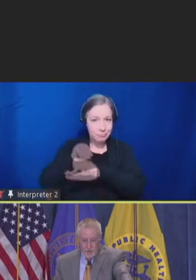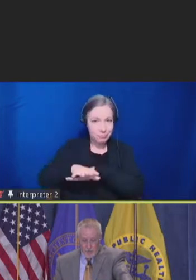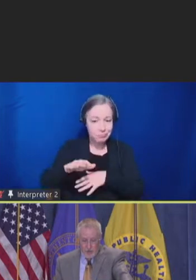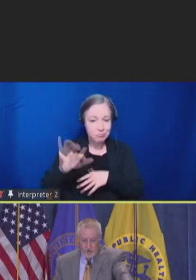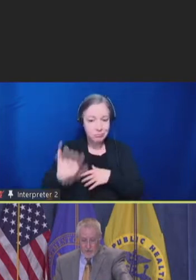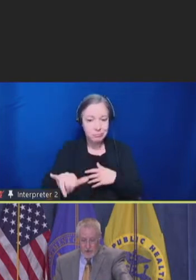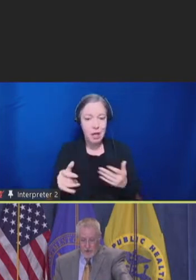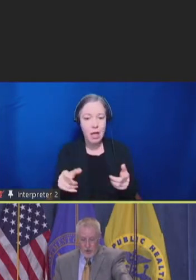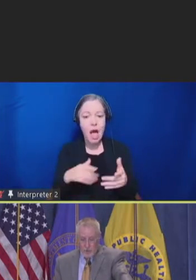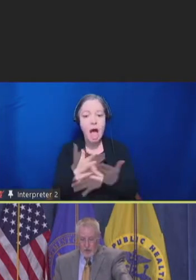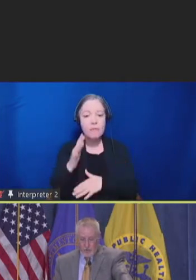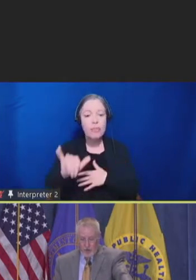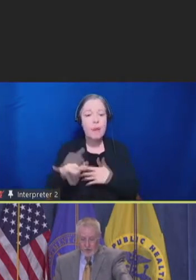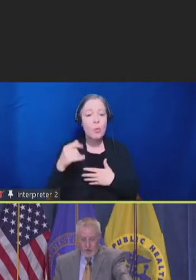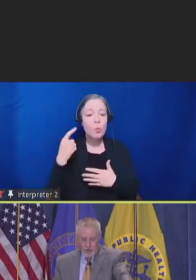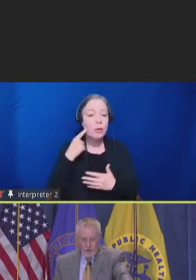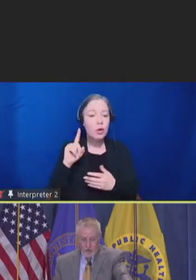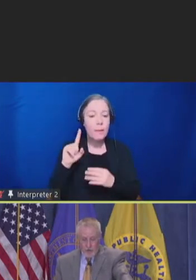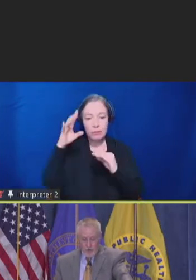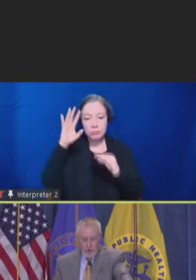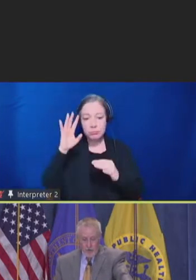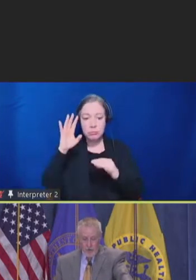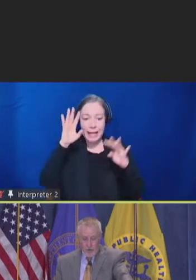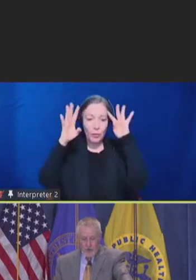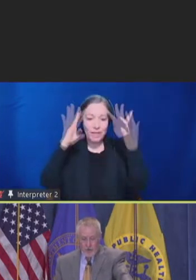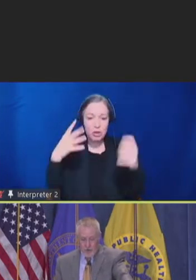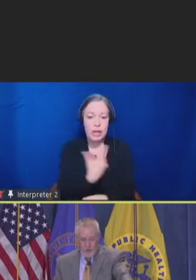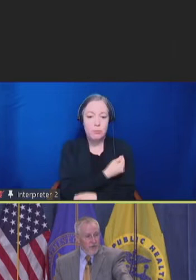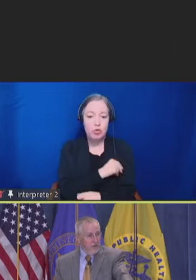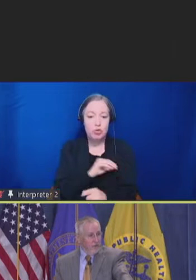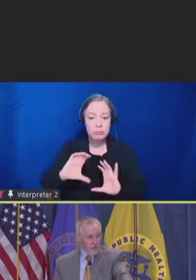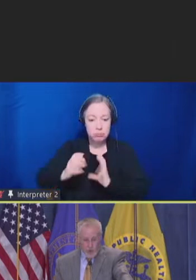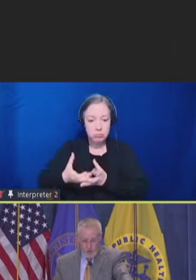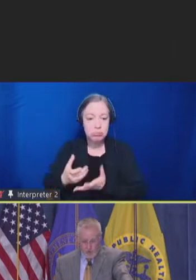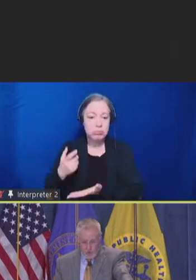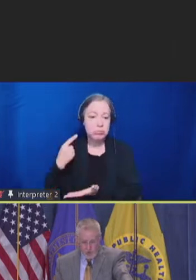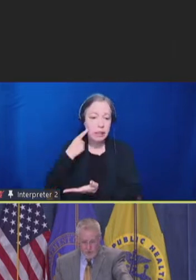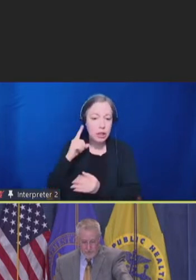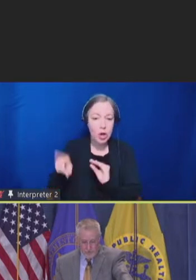We'll then have a panel on ways vaccination can help counter the negative health effects from climate change.